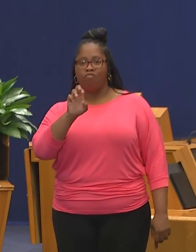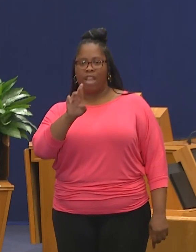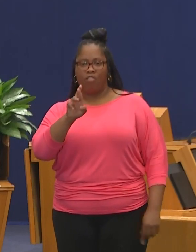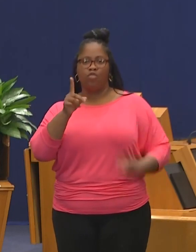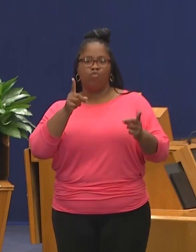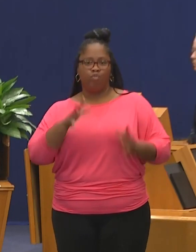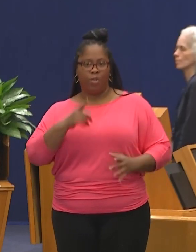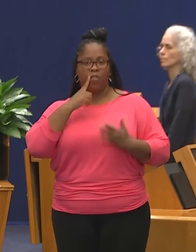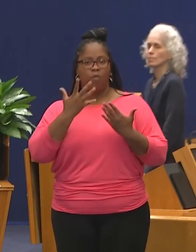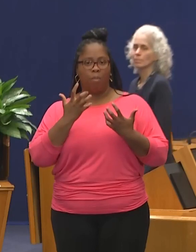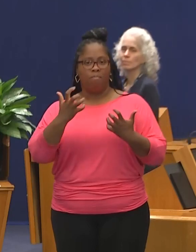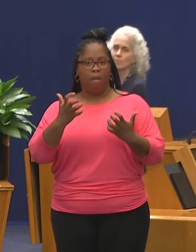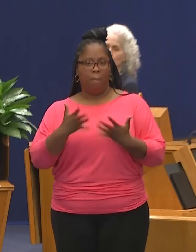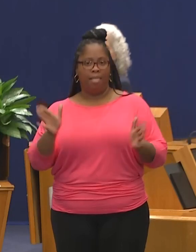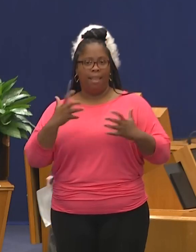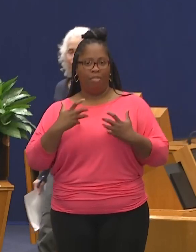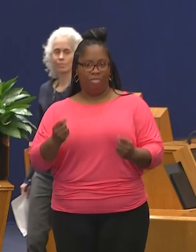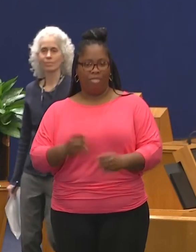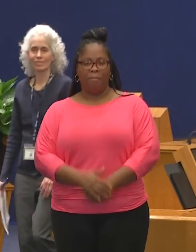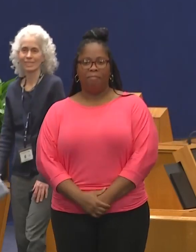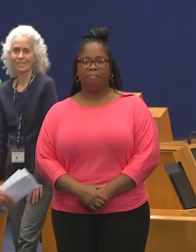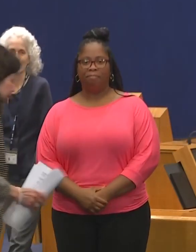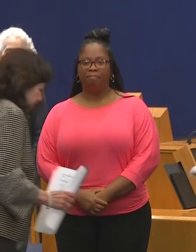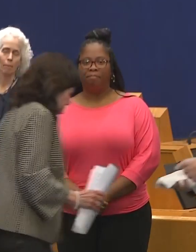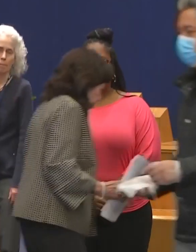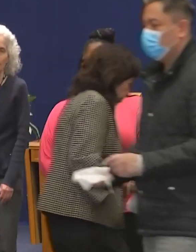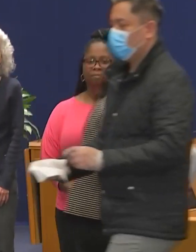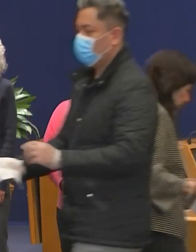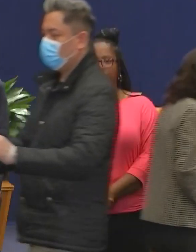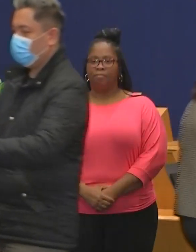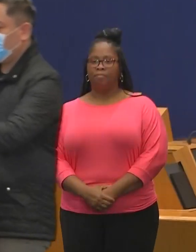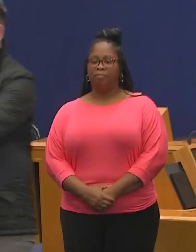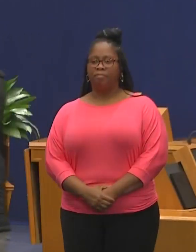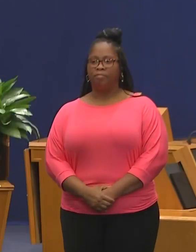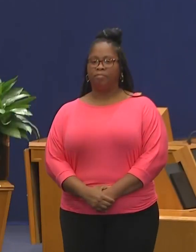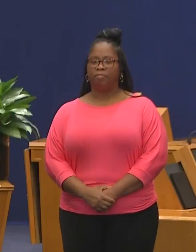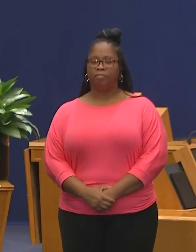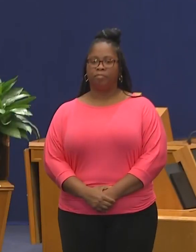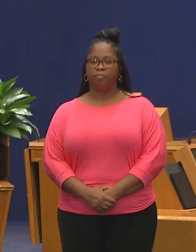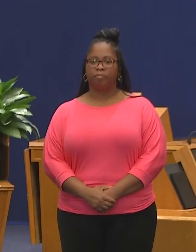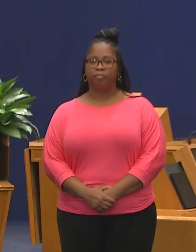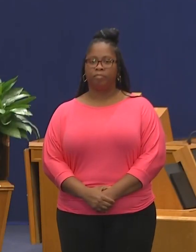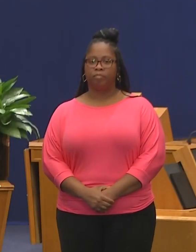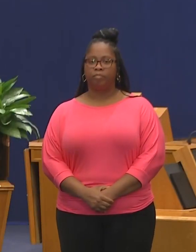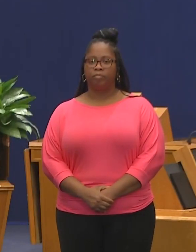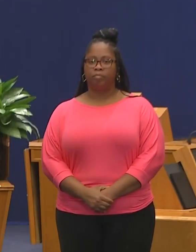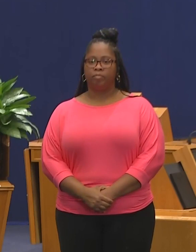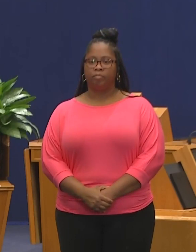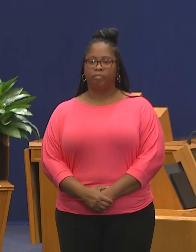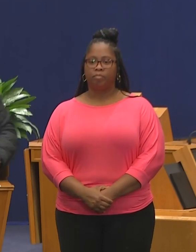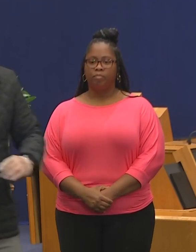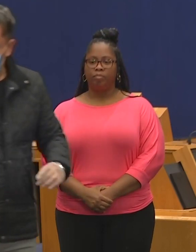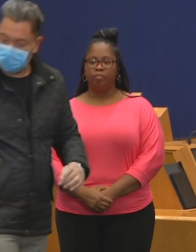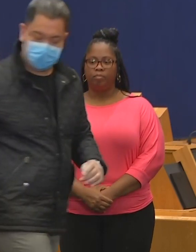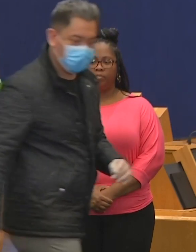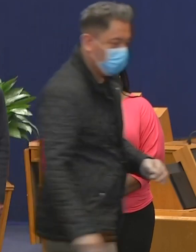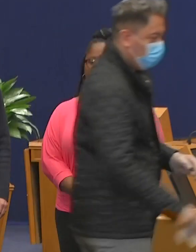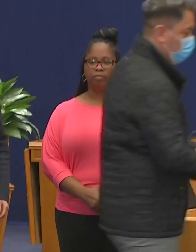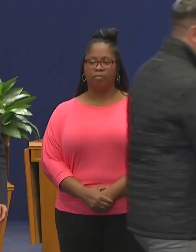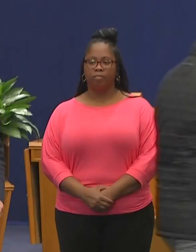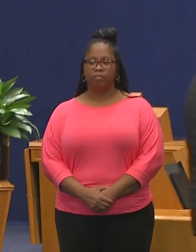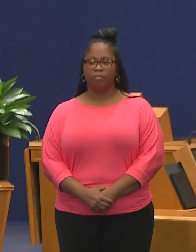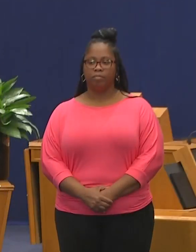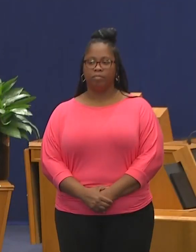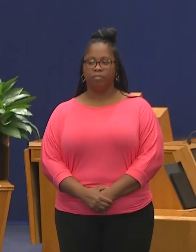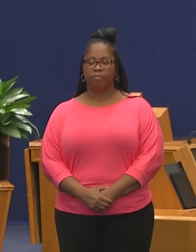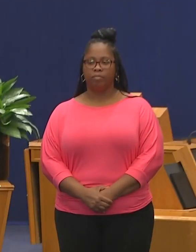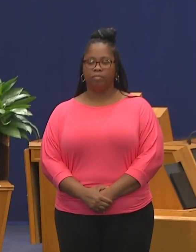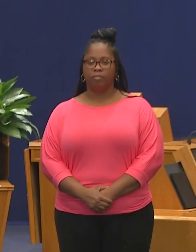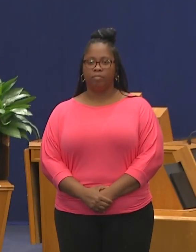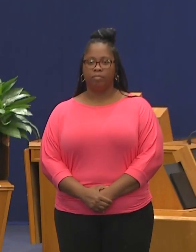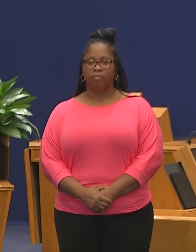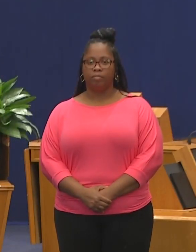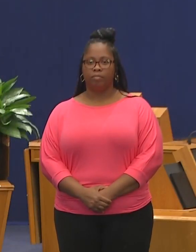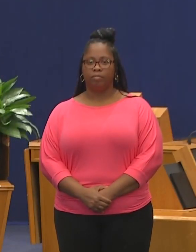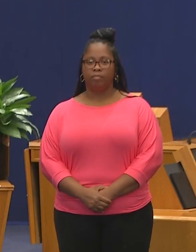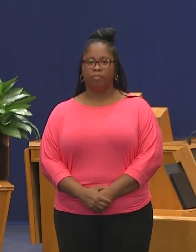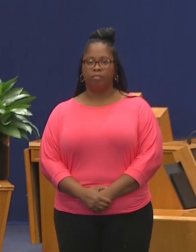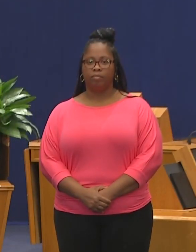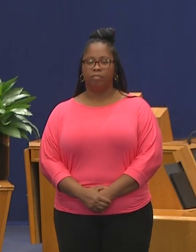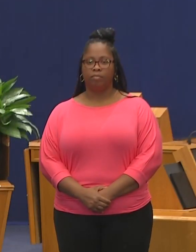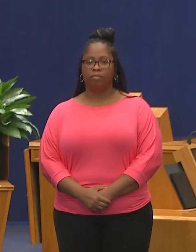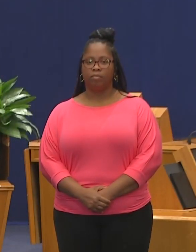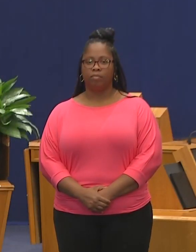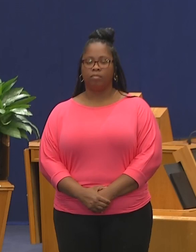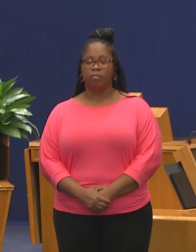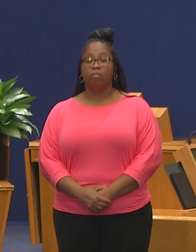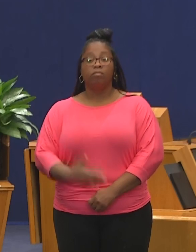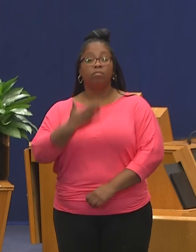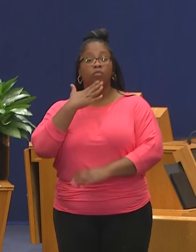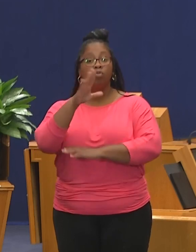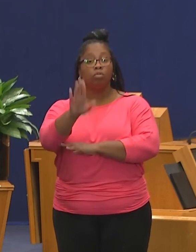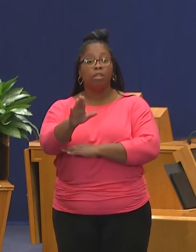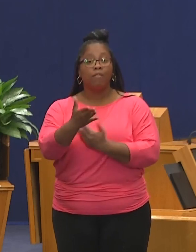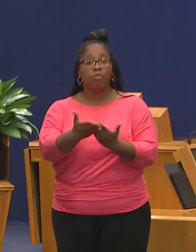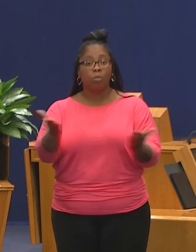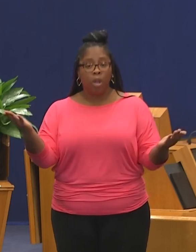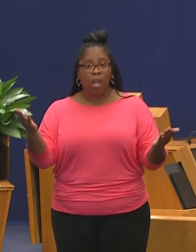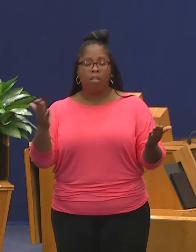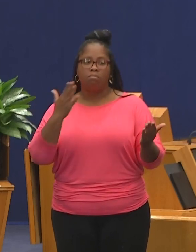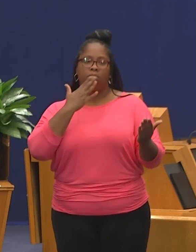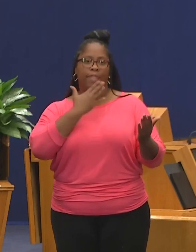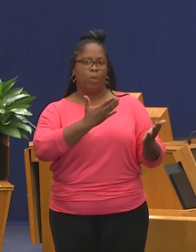DR. BARBARA FERRAR, OUR DIRECTOR